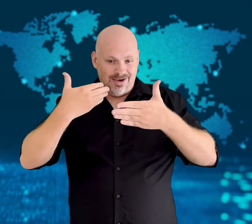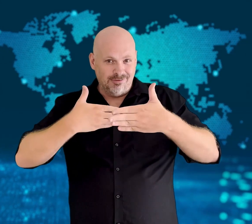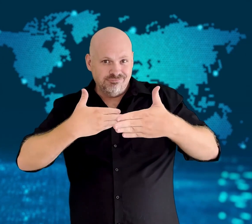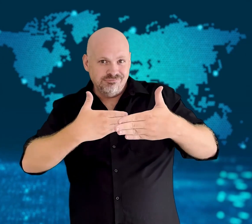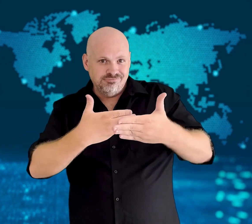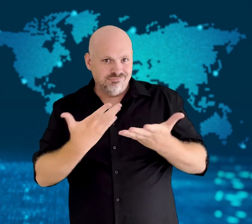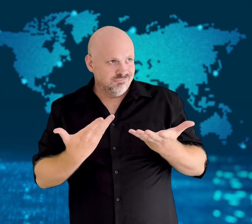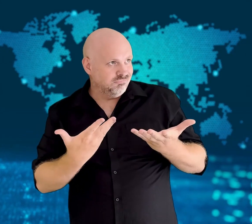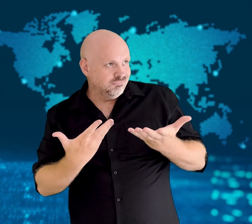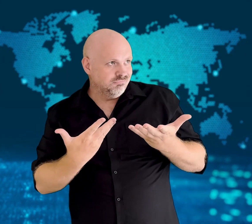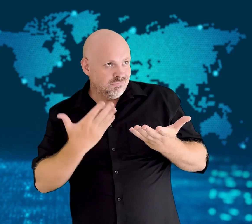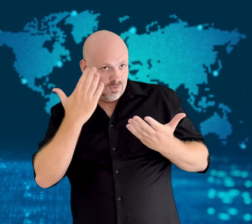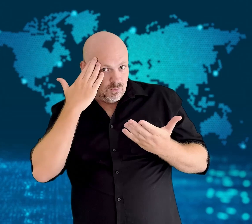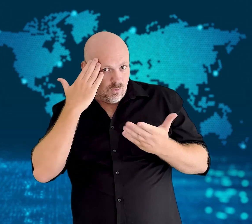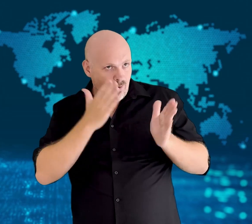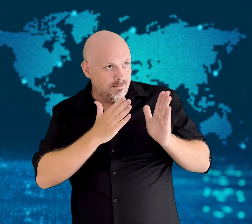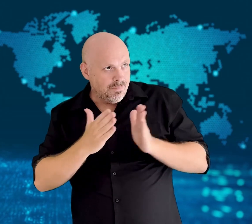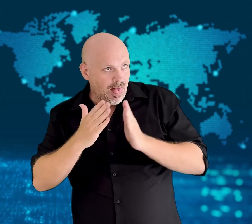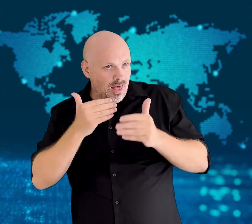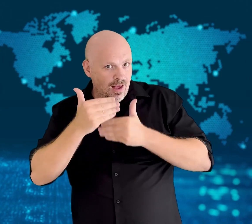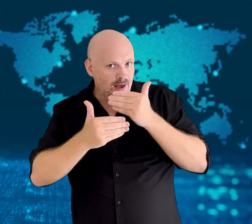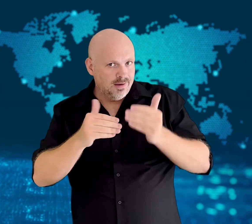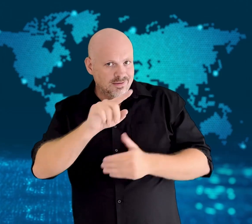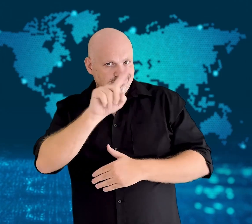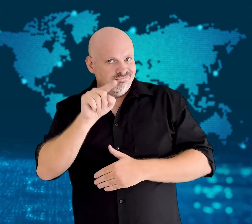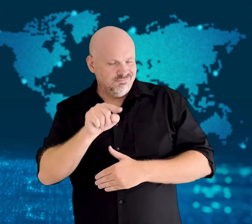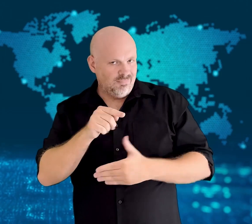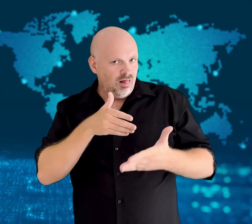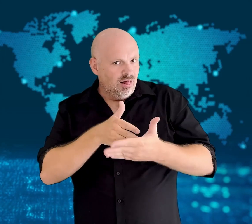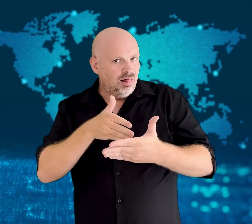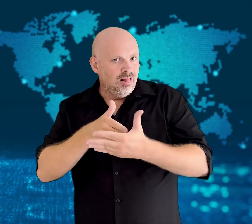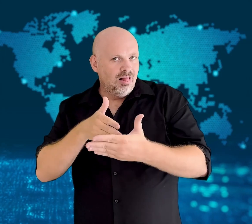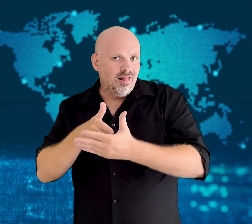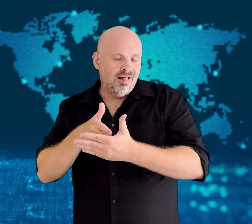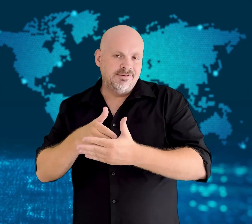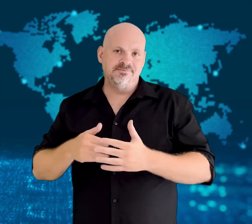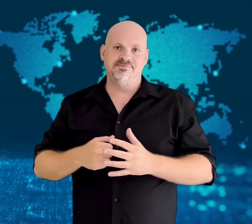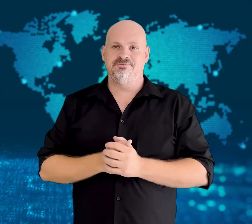to plan operations.